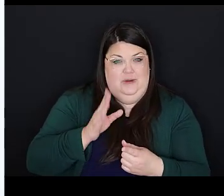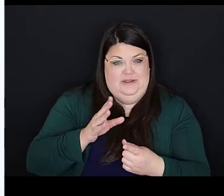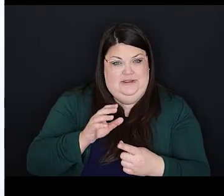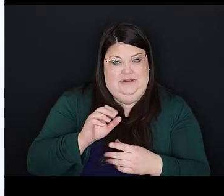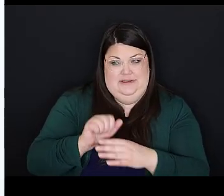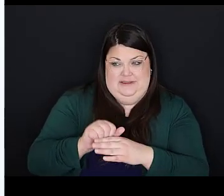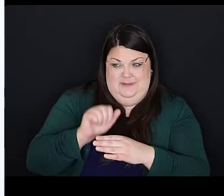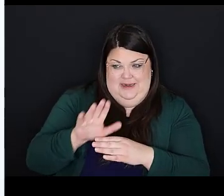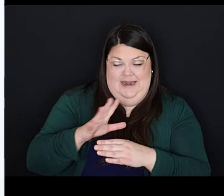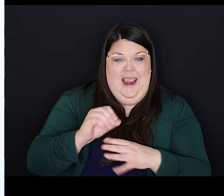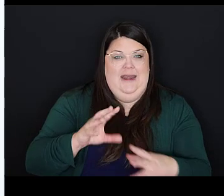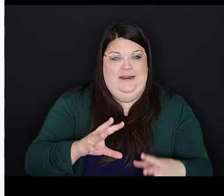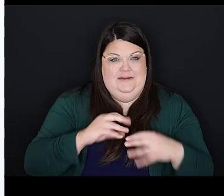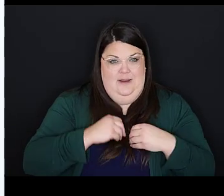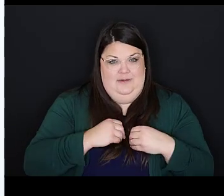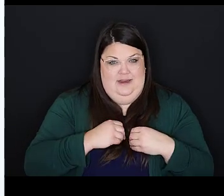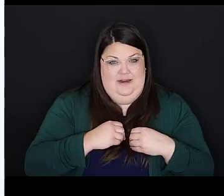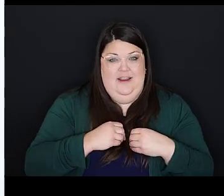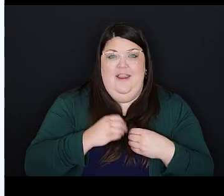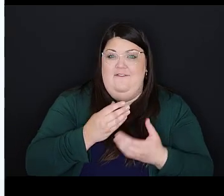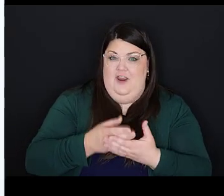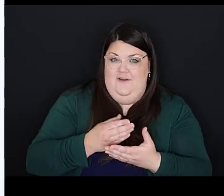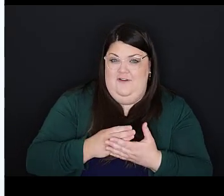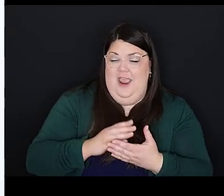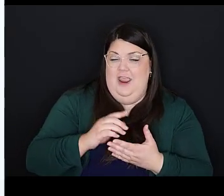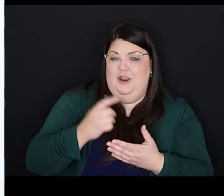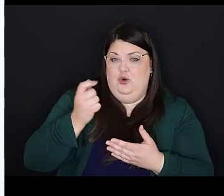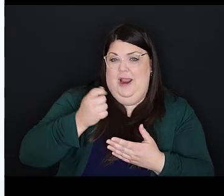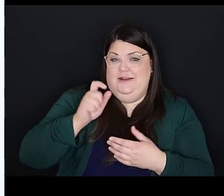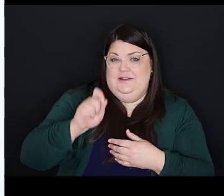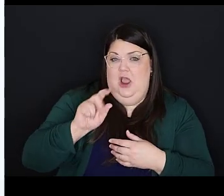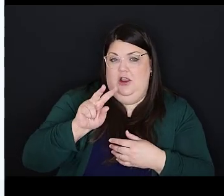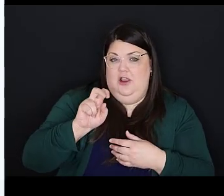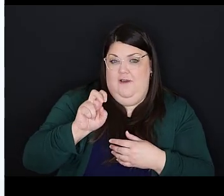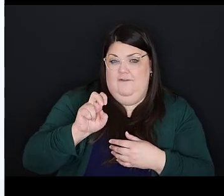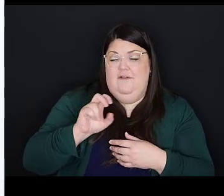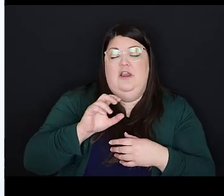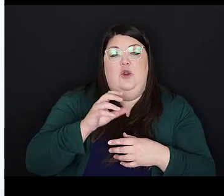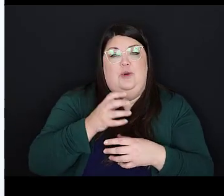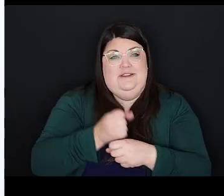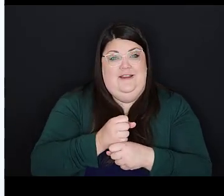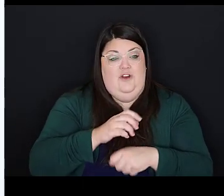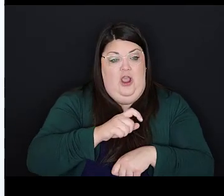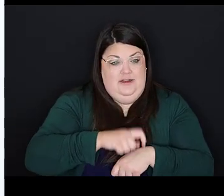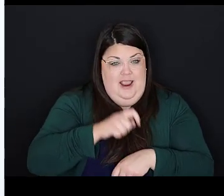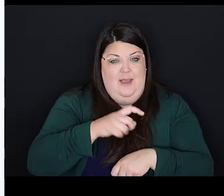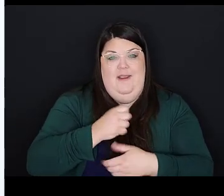that grants.gov received your submission on time and that it was validated successfully.